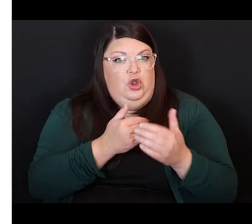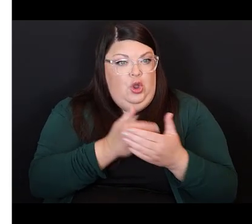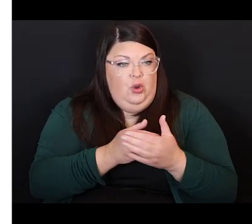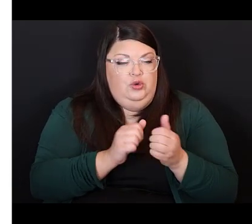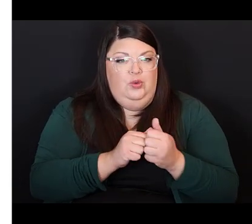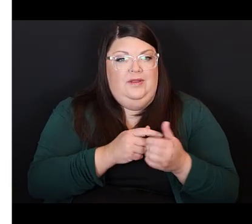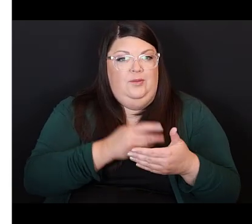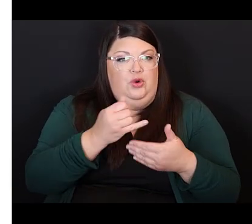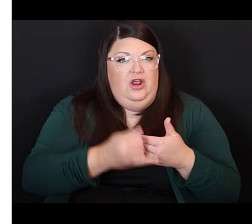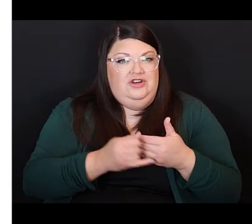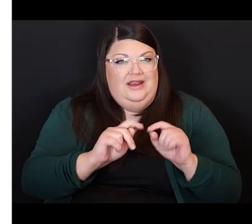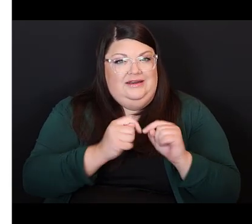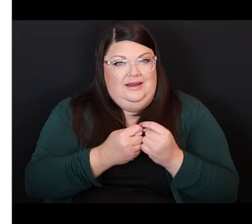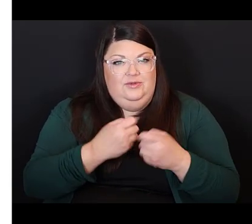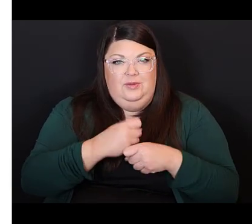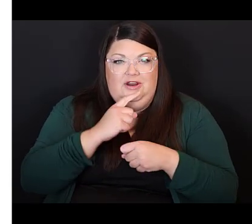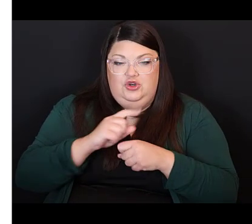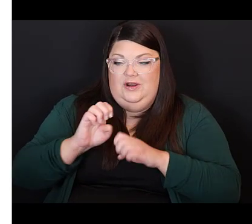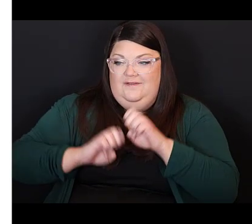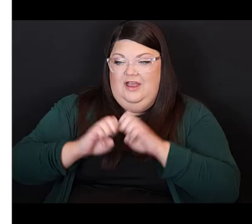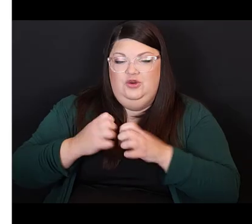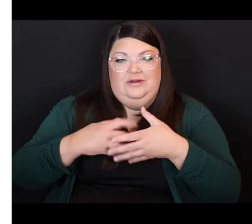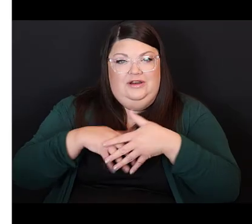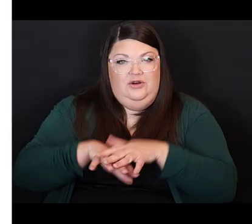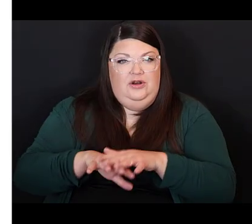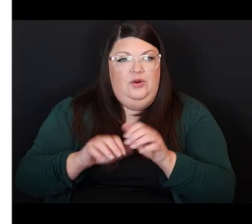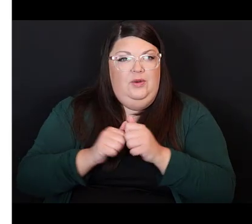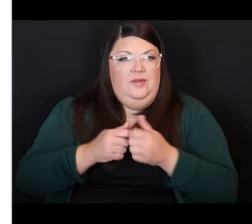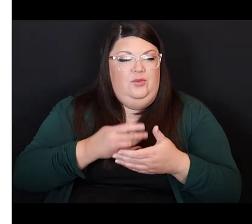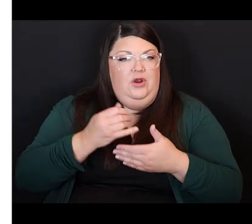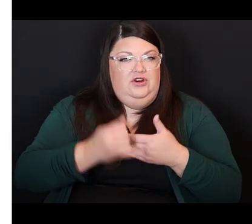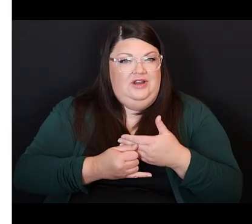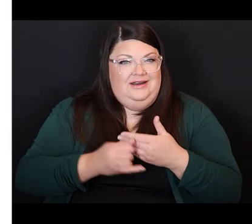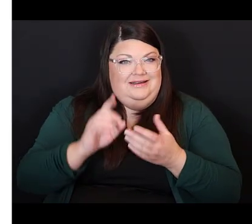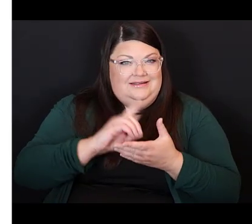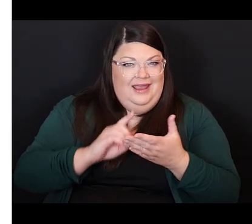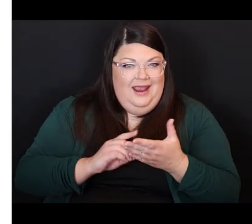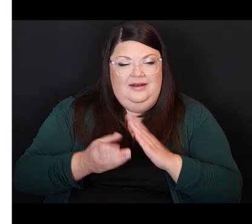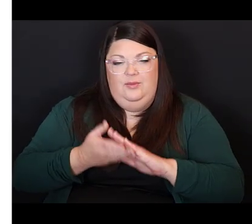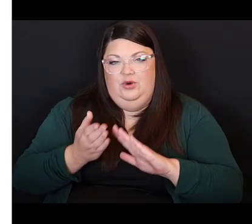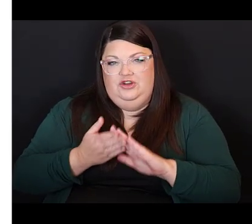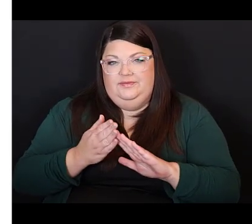the evaluation is integrated into the project’s design and operations.